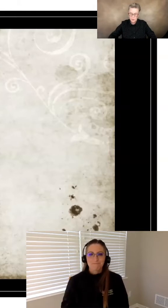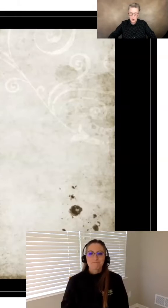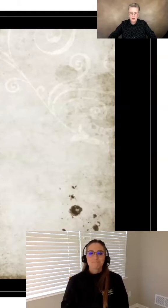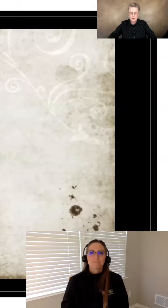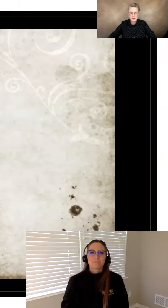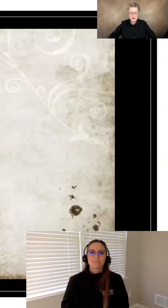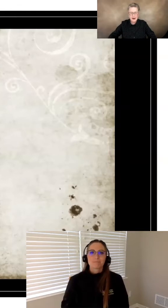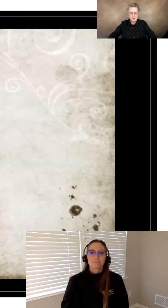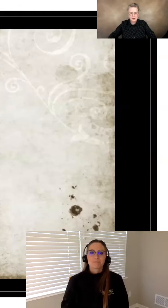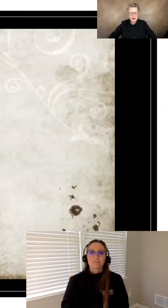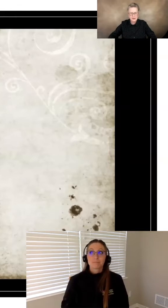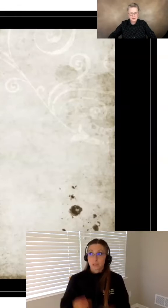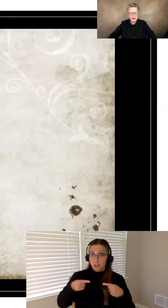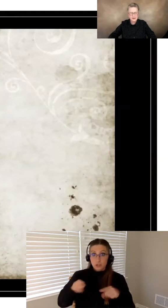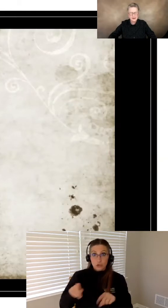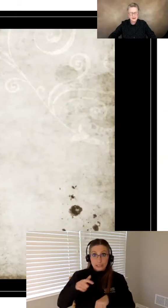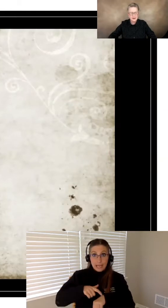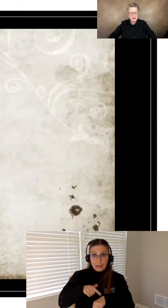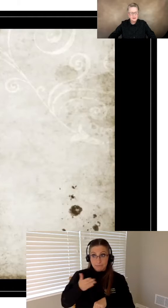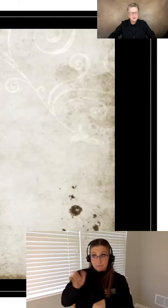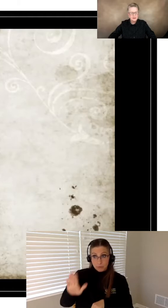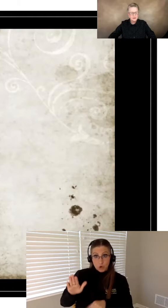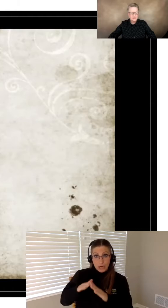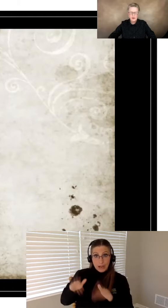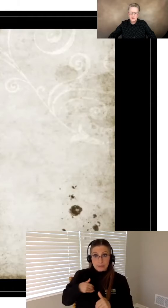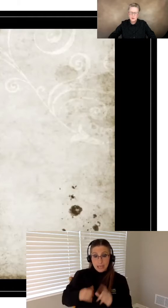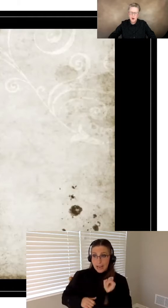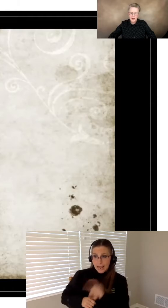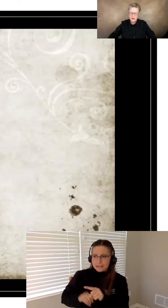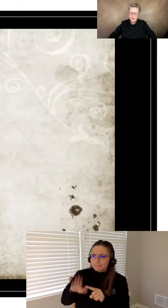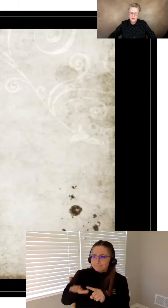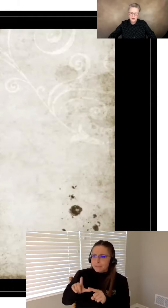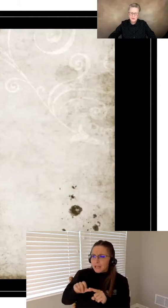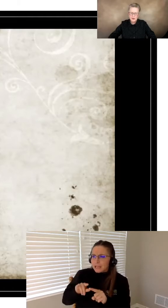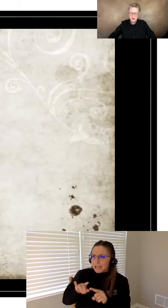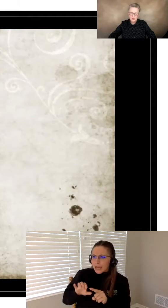while I was at her house, I asked her, Lottie, why do you think that you